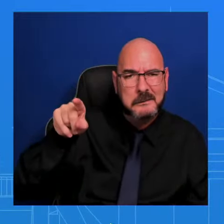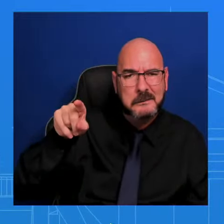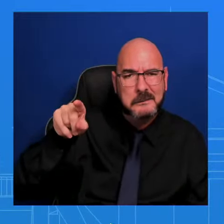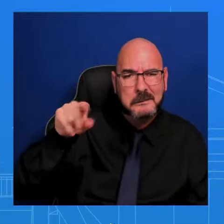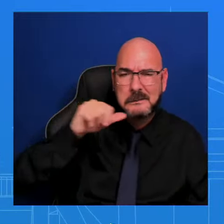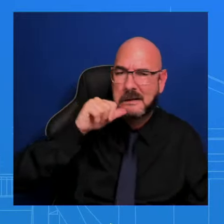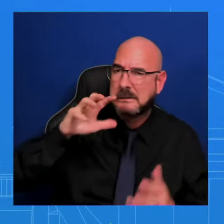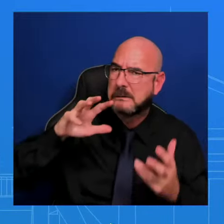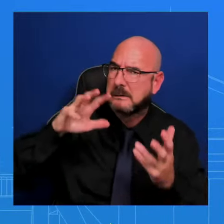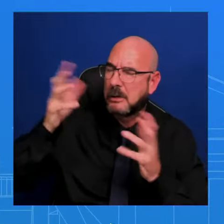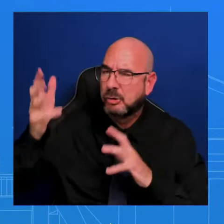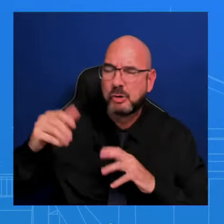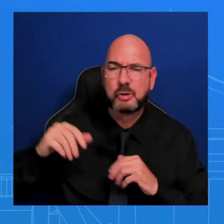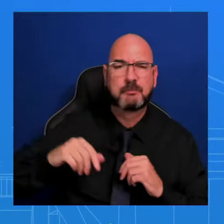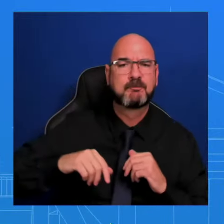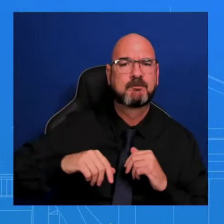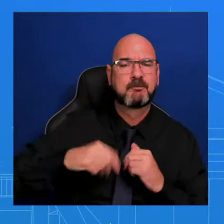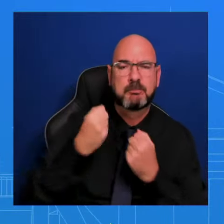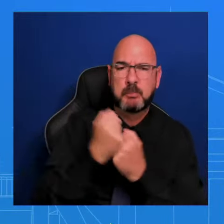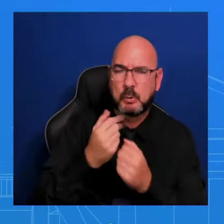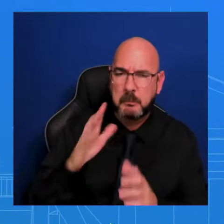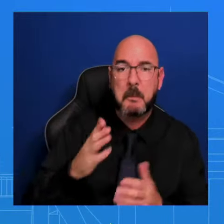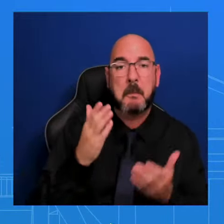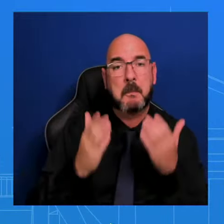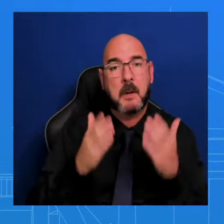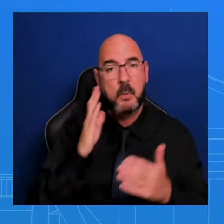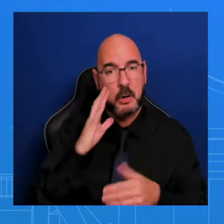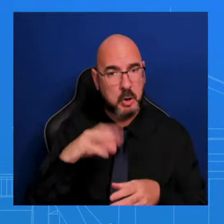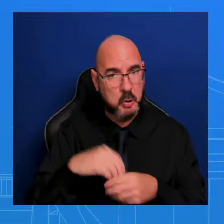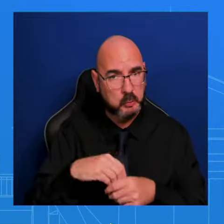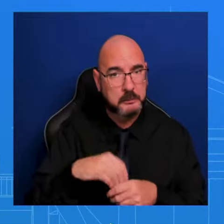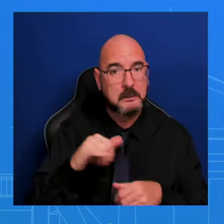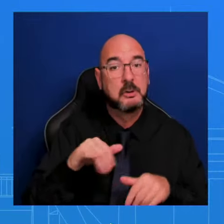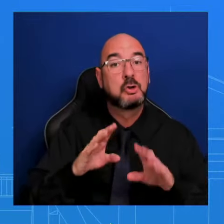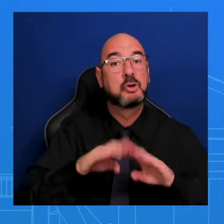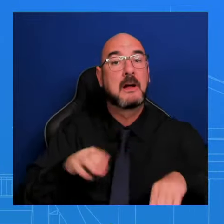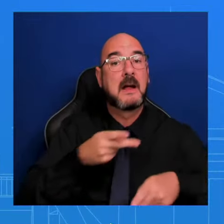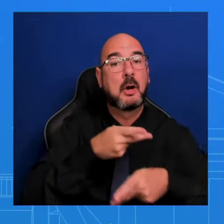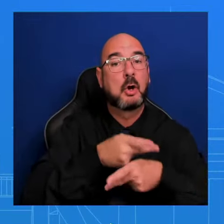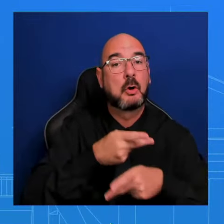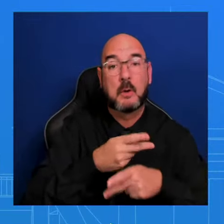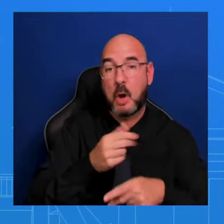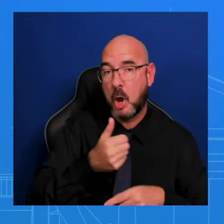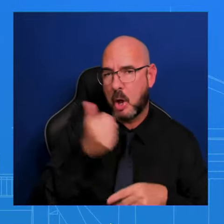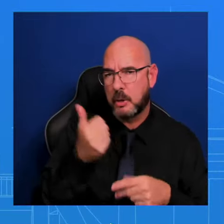And so, I'm wondering if -- Ms. Jean-Pierre: Yeah. The Press: -- you know, this -- this may push beyond the sort of deficit cuts that --